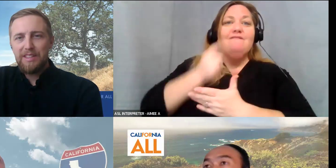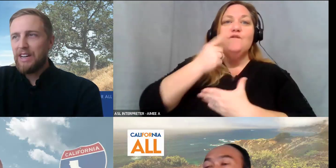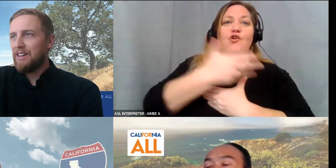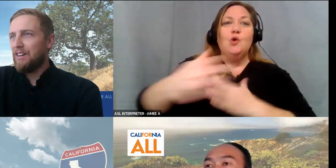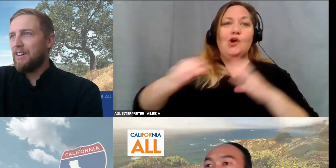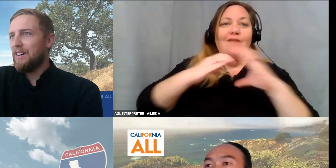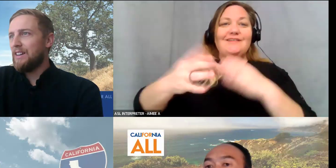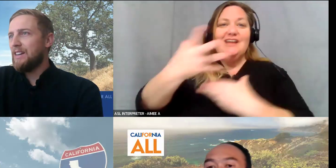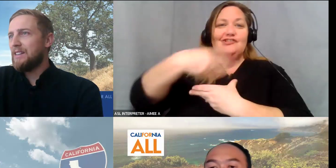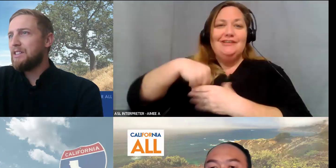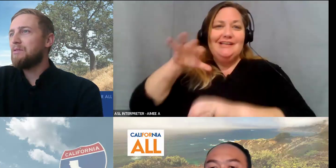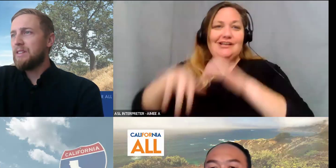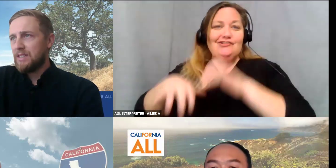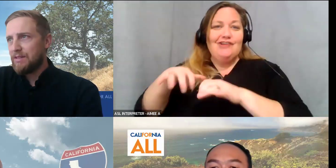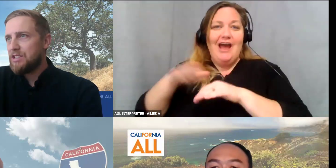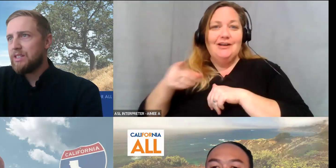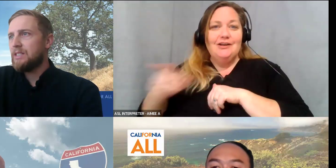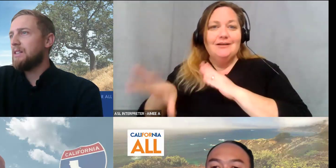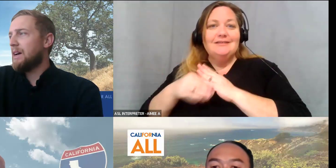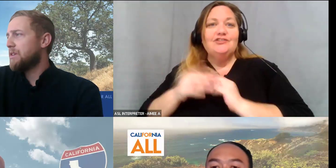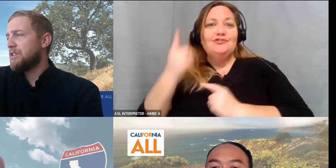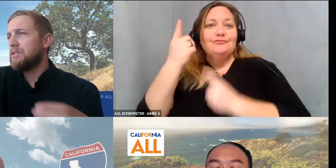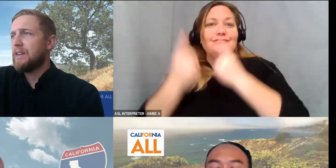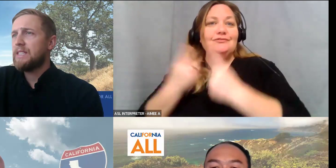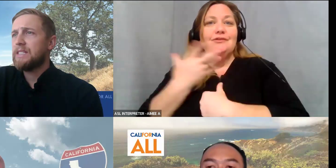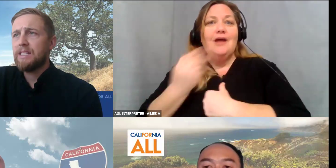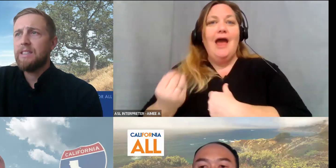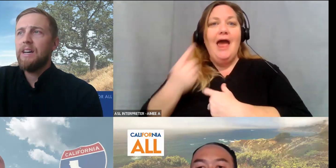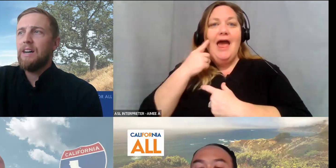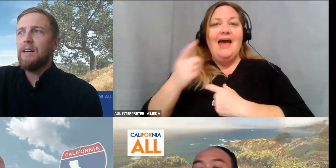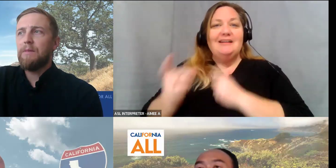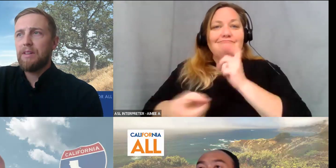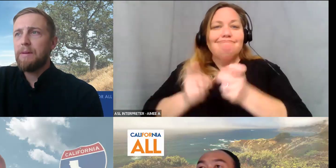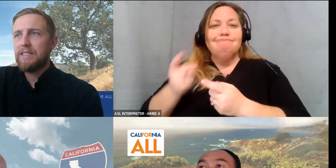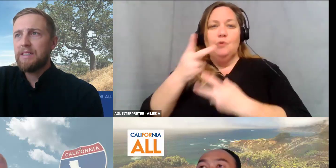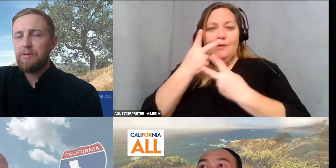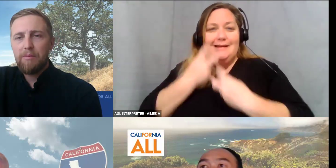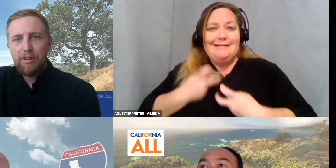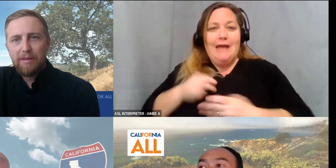within the chat on additional considerations and elaborations or insights. On the capacity subgrant